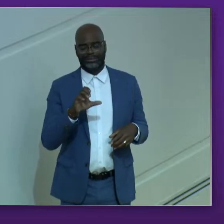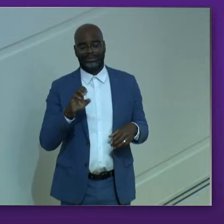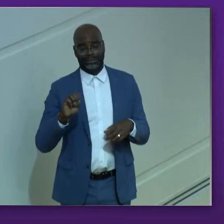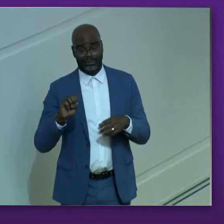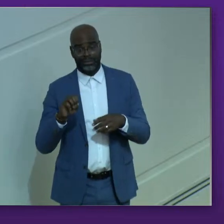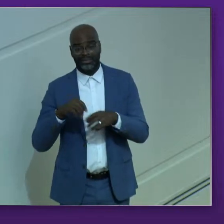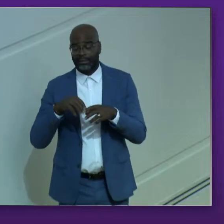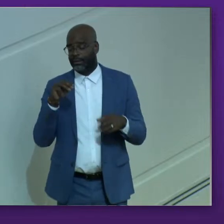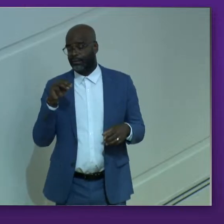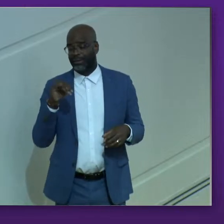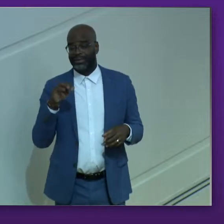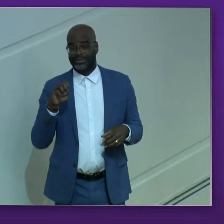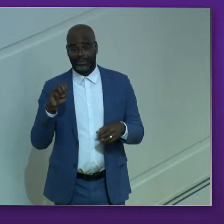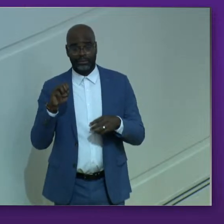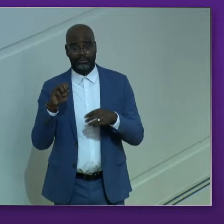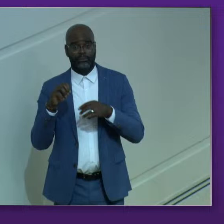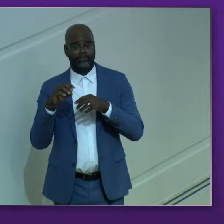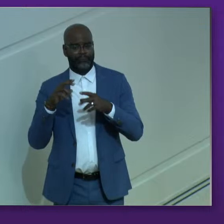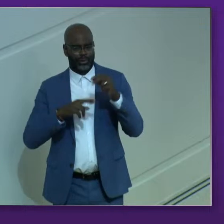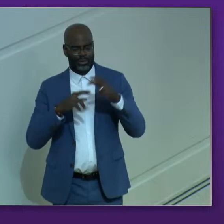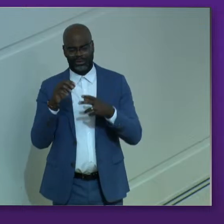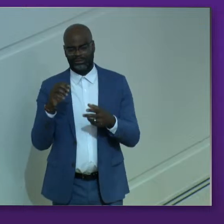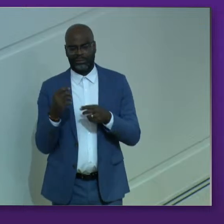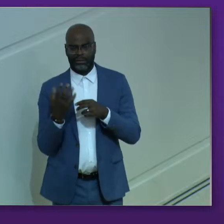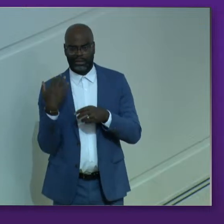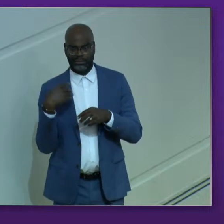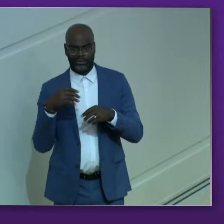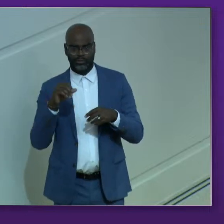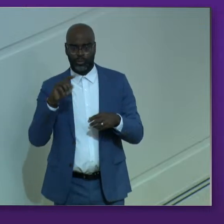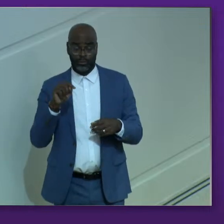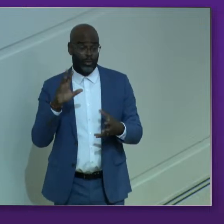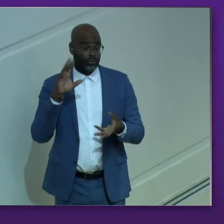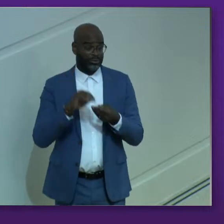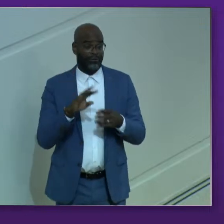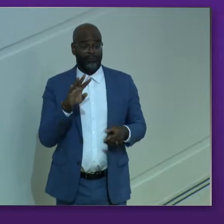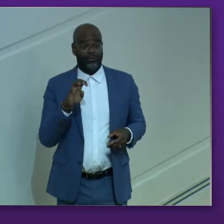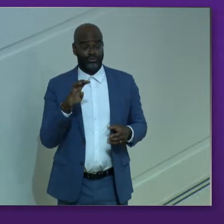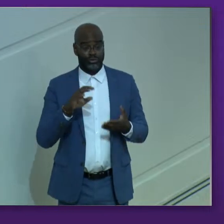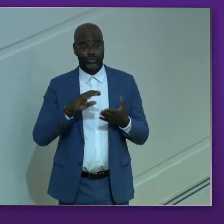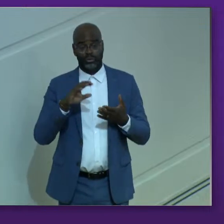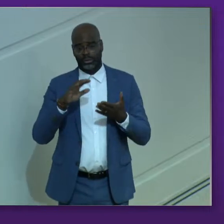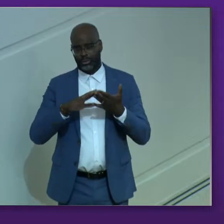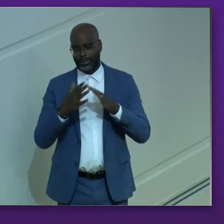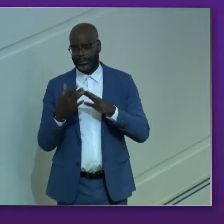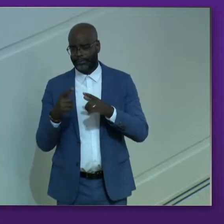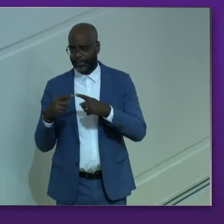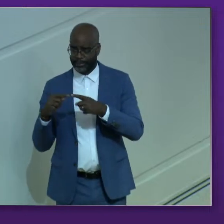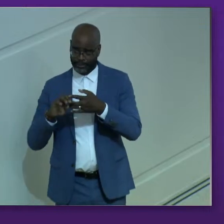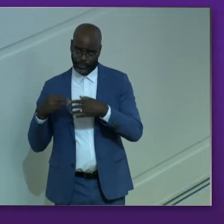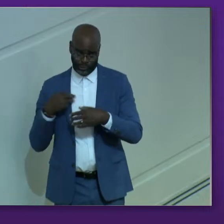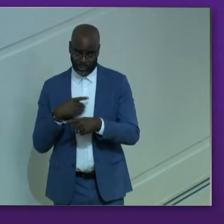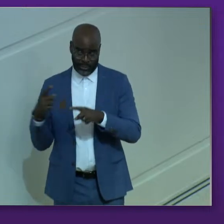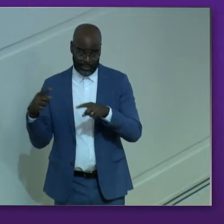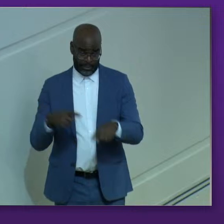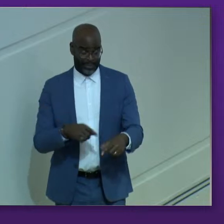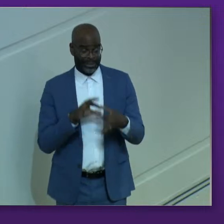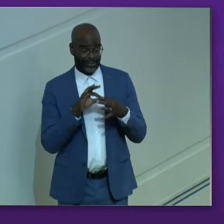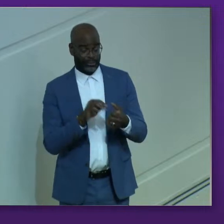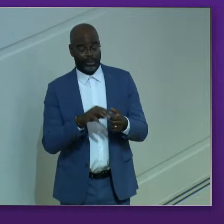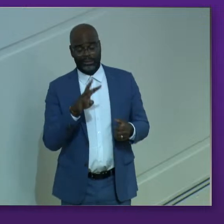SEMESTER IT IS ALREADY MAKING CONSIDERABLE PROGRESS. CONGRATULATIONS AND JOIN ME IN THANKING THIS TEAM.